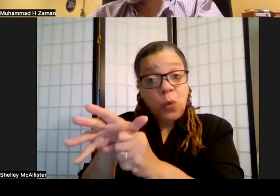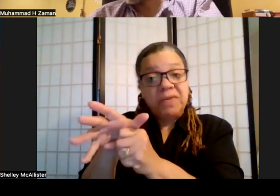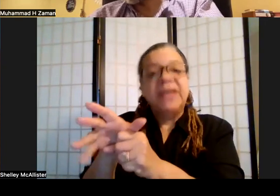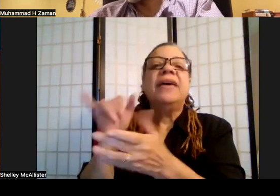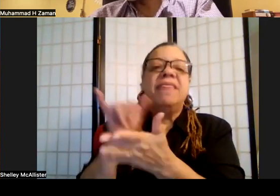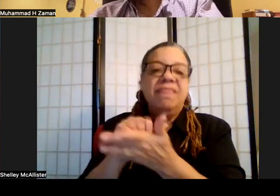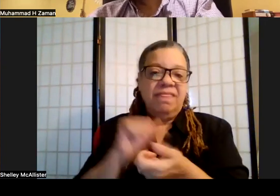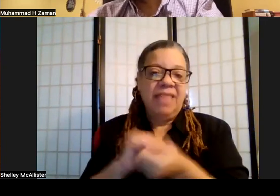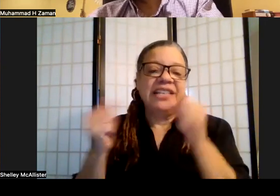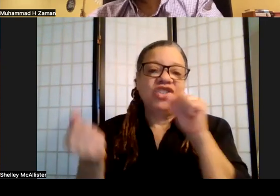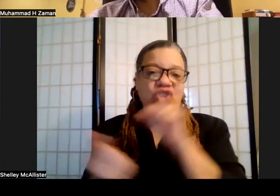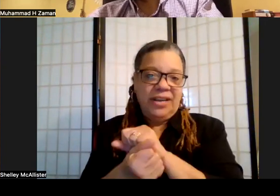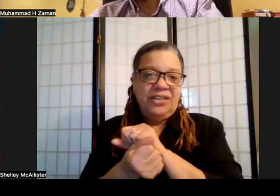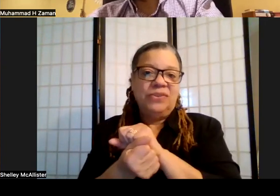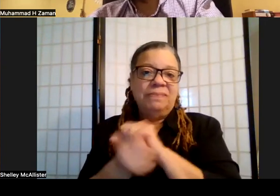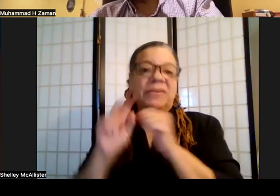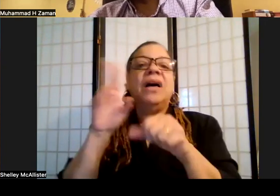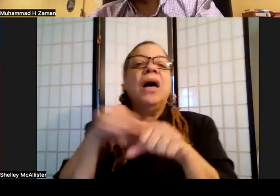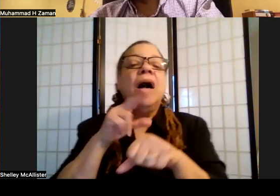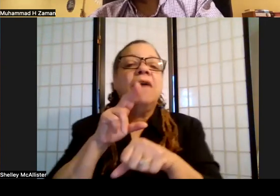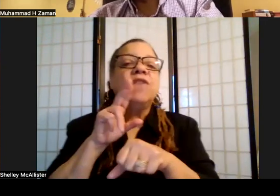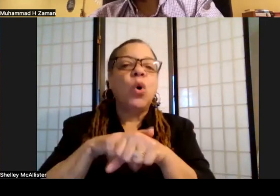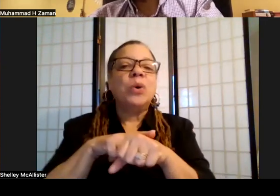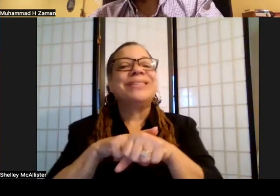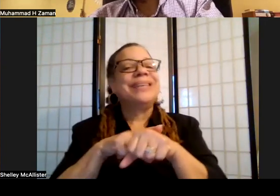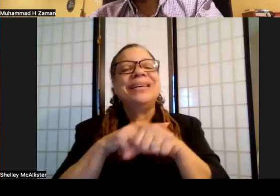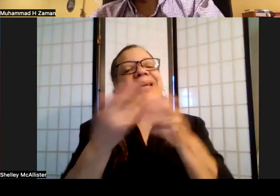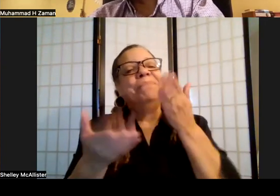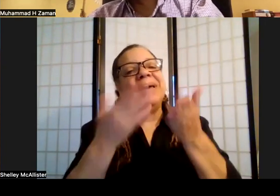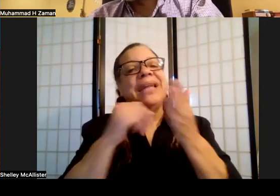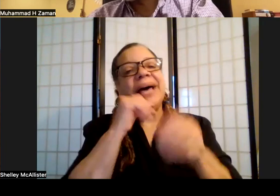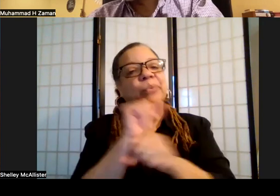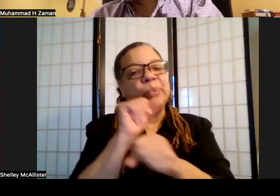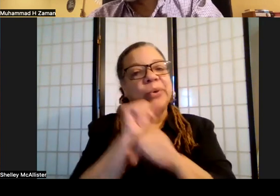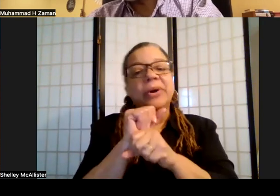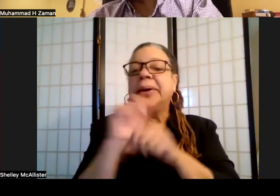of course uh it can backfire, because people don't want to think about